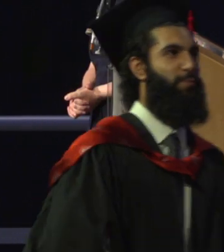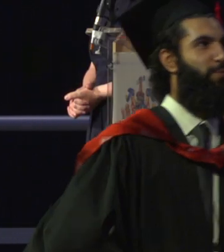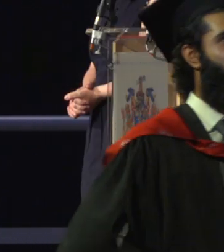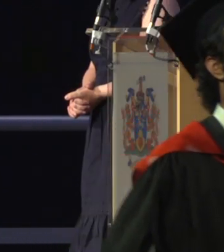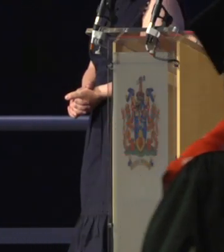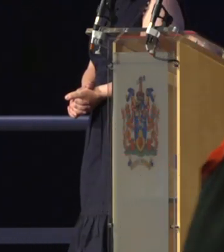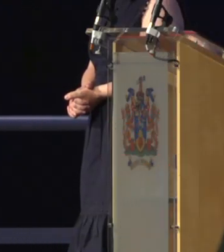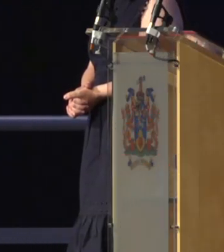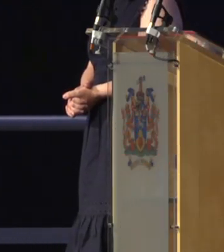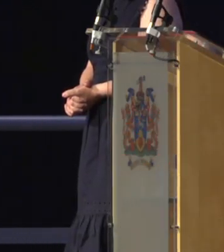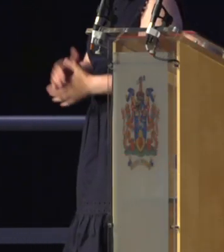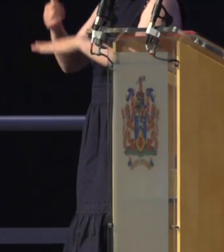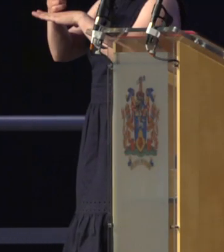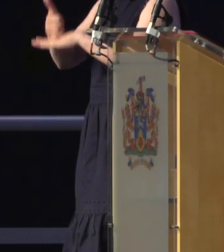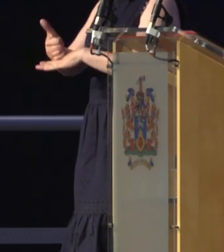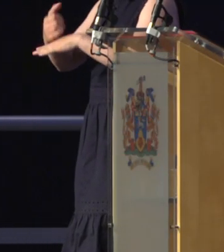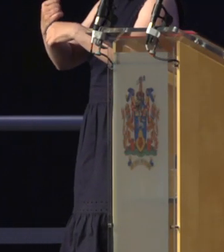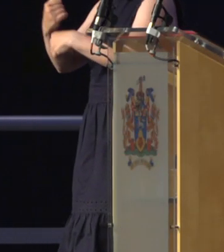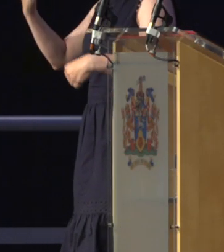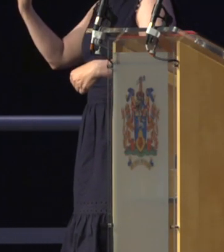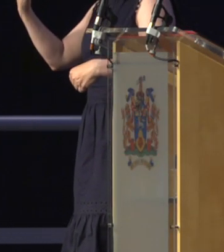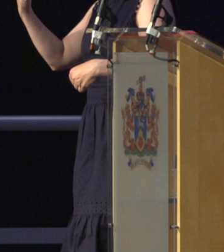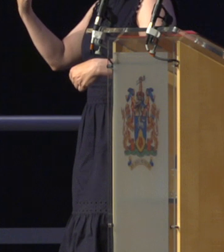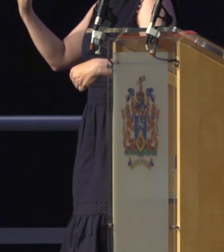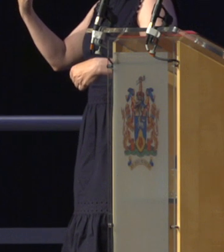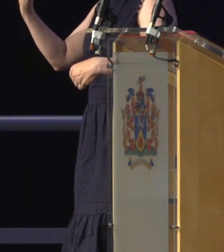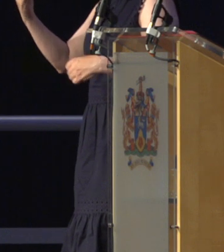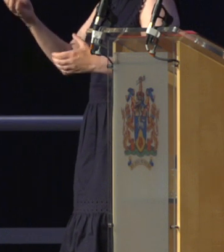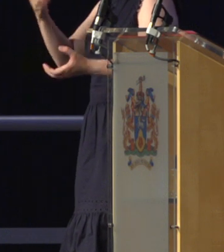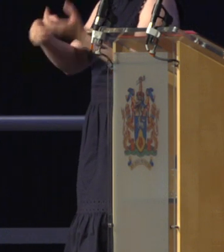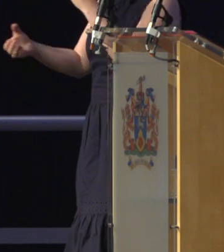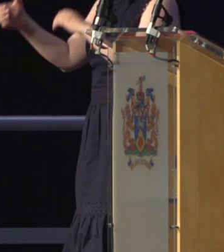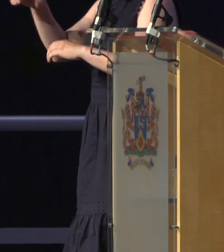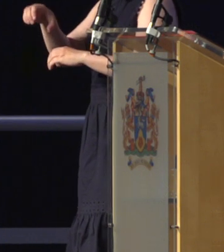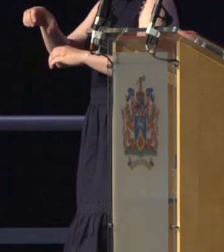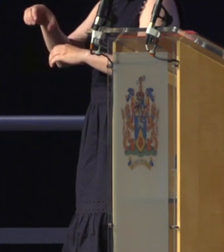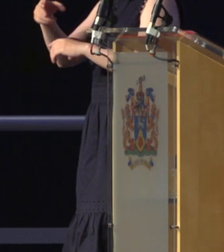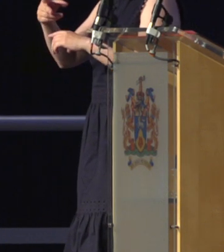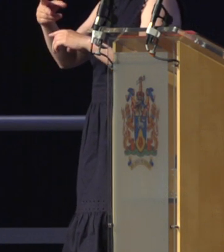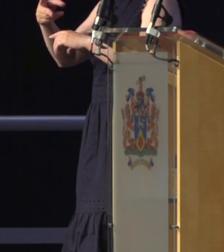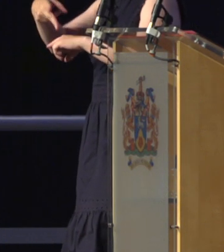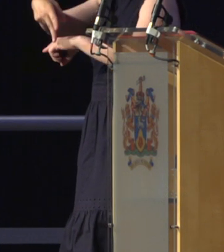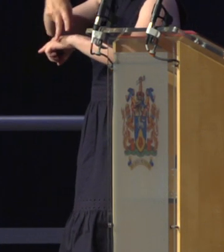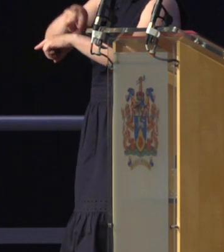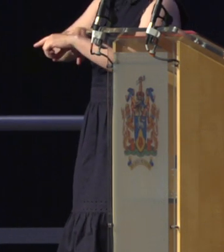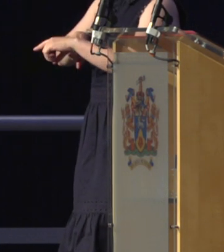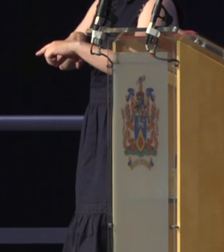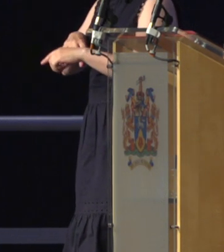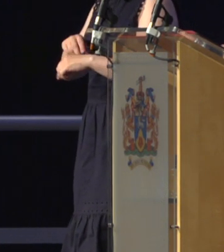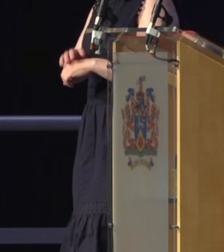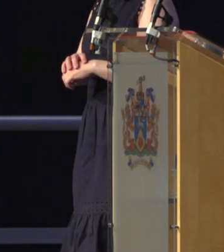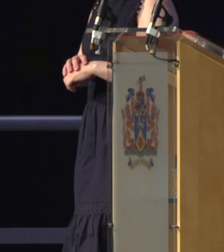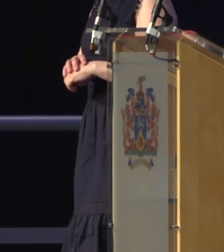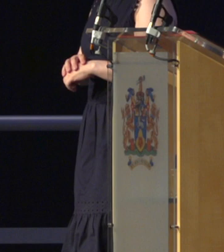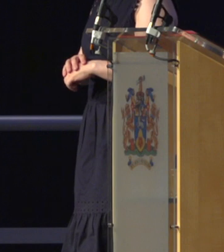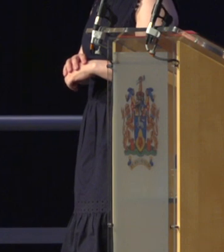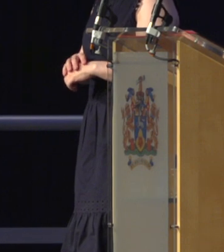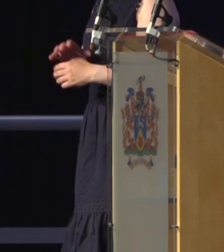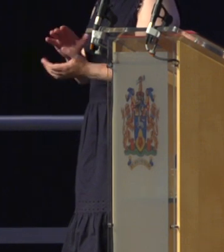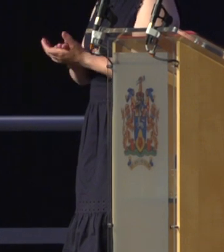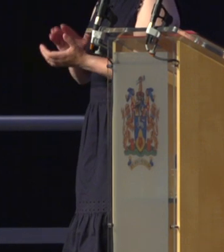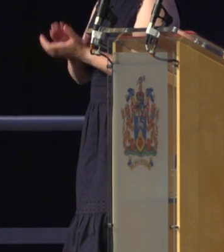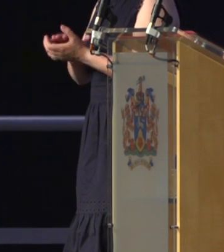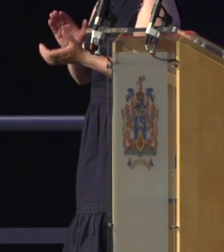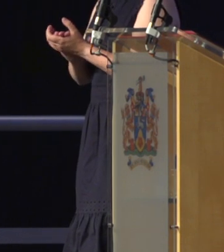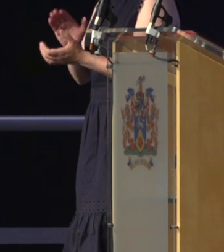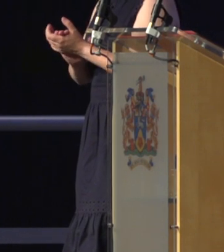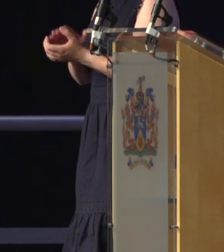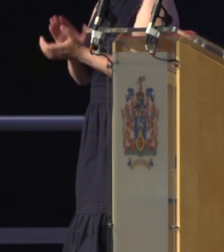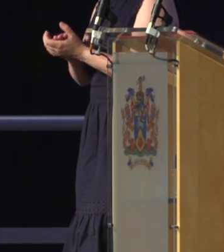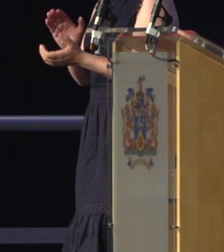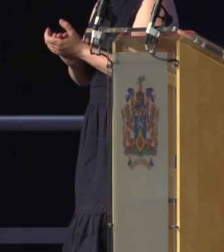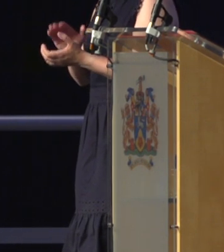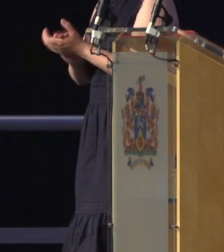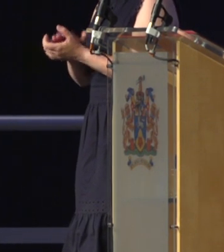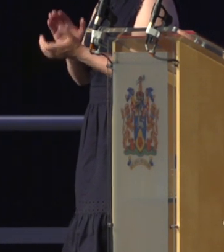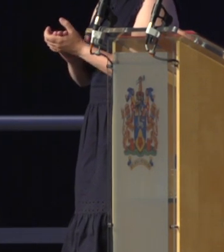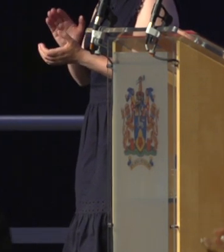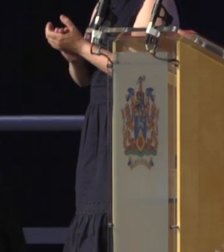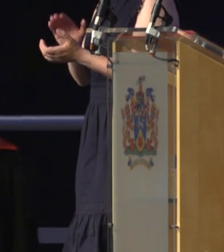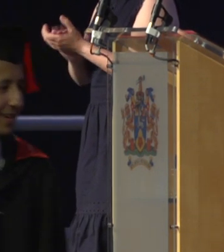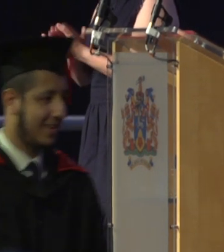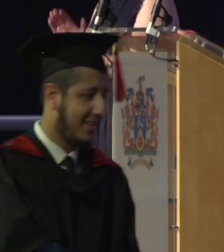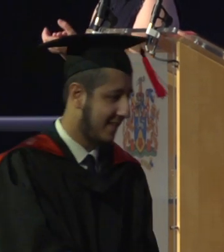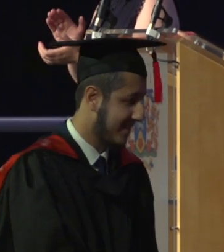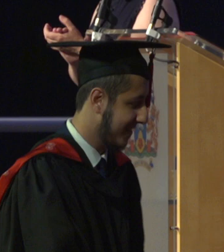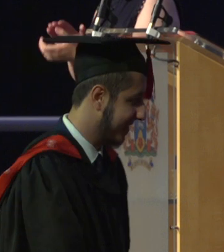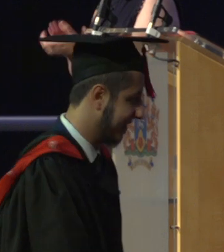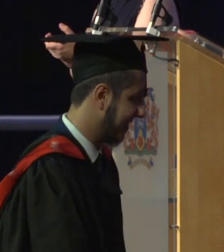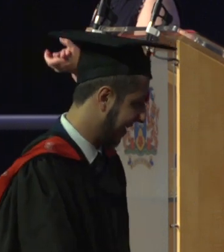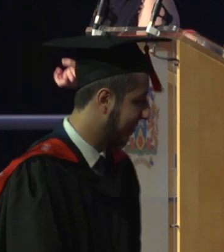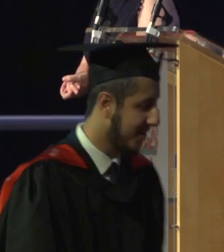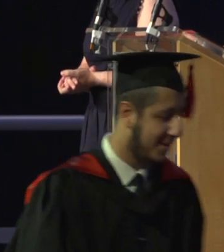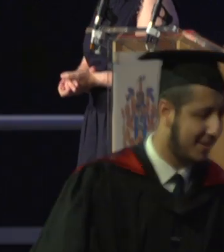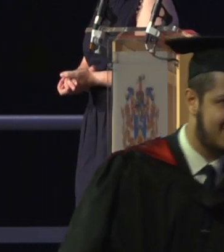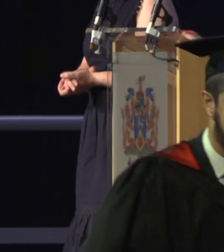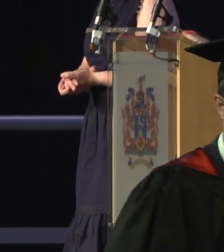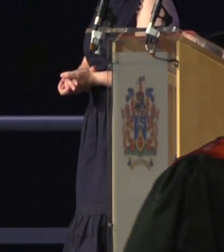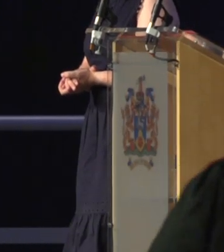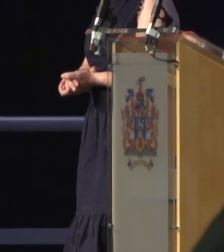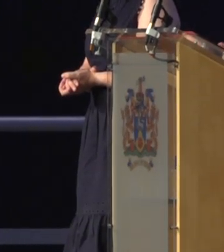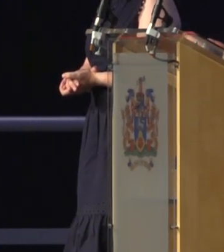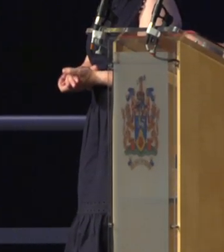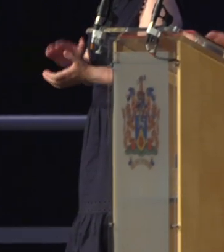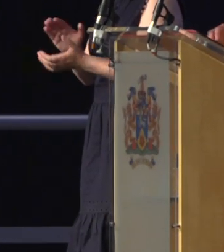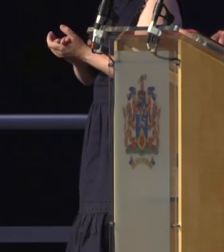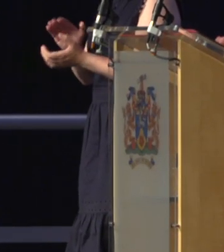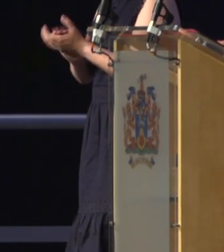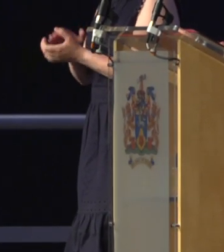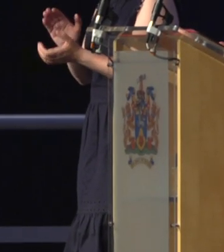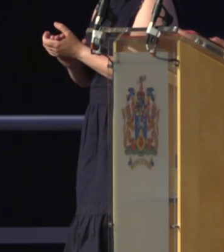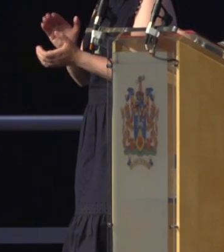Foundation Degree in Science in Policing